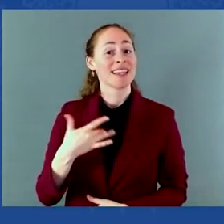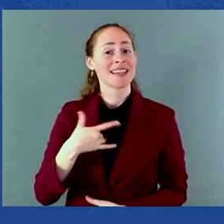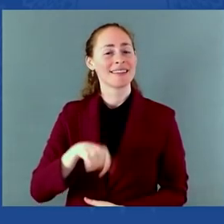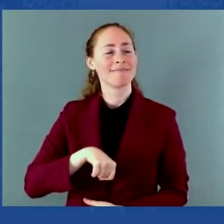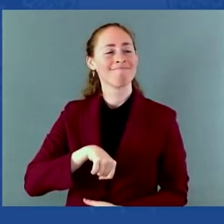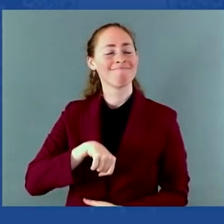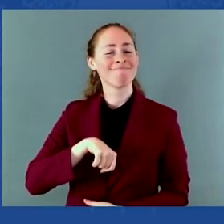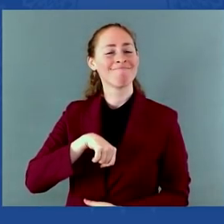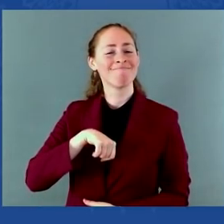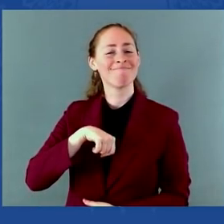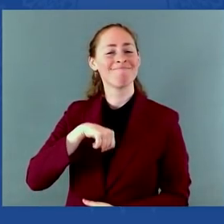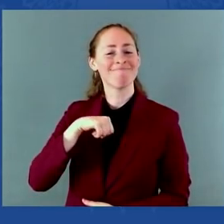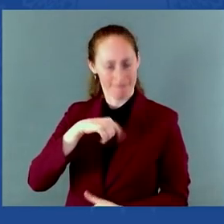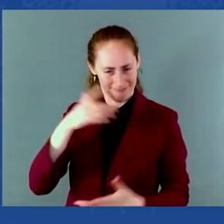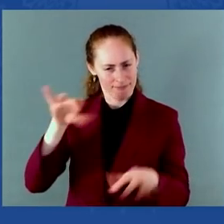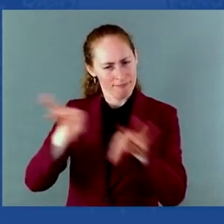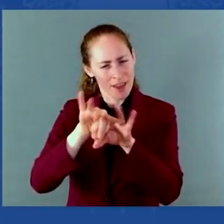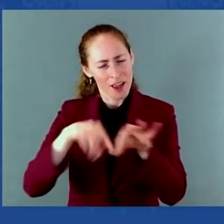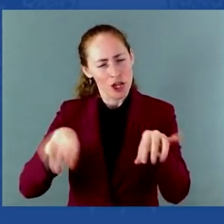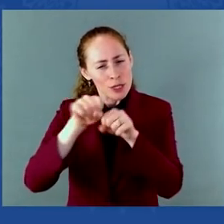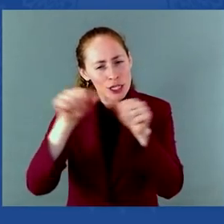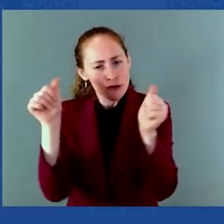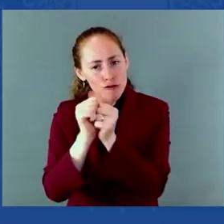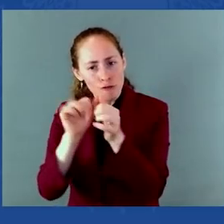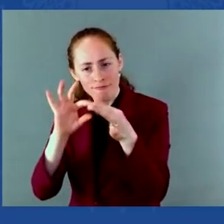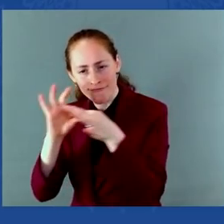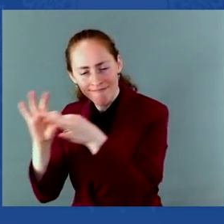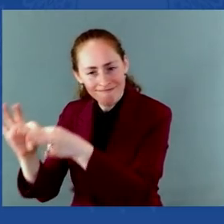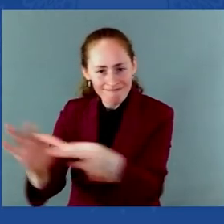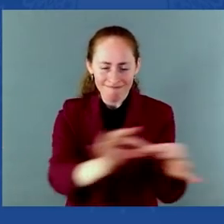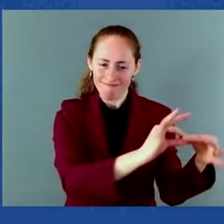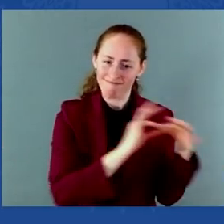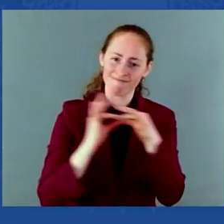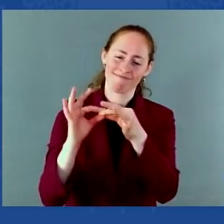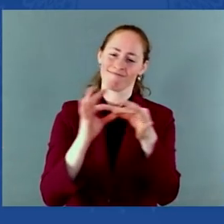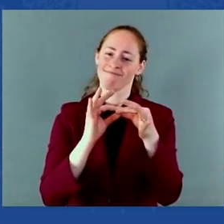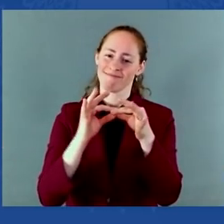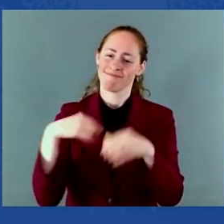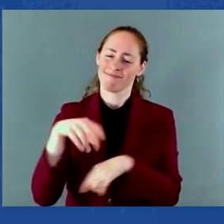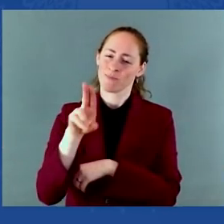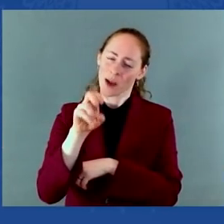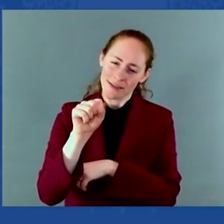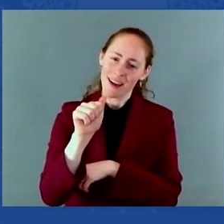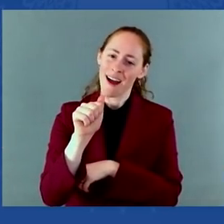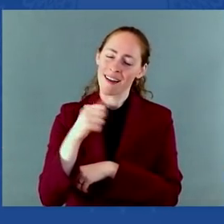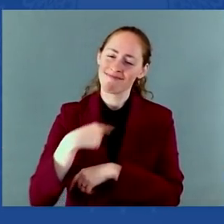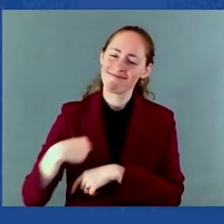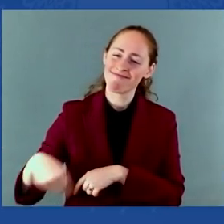And as some -- you know, I think the same goes if -- I don't want to get into it in detail,